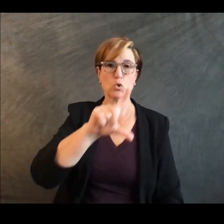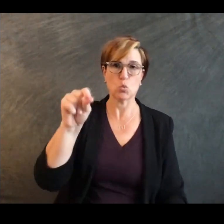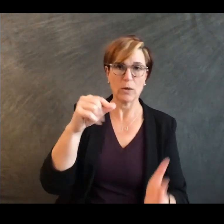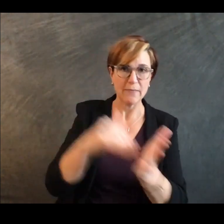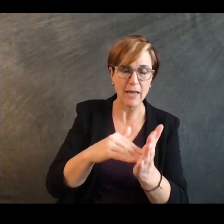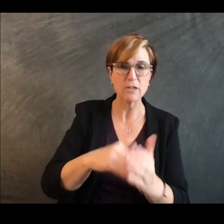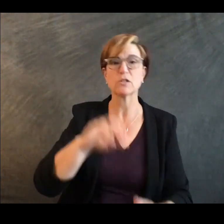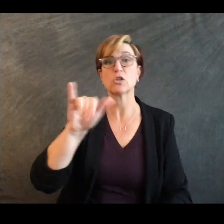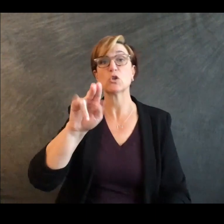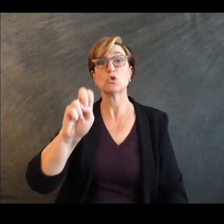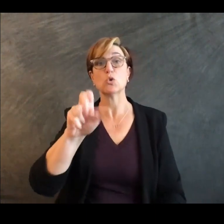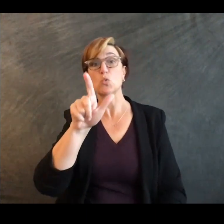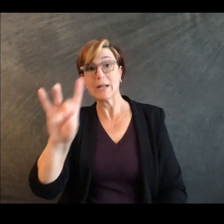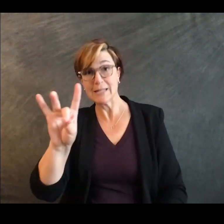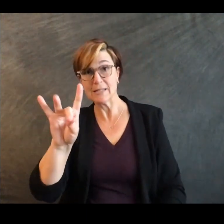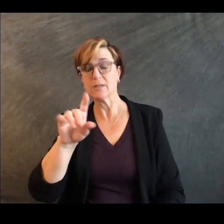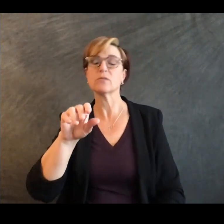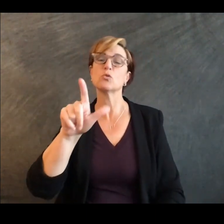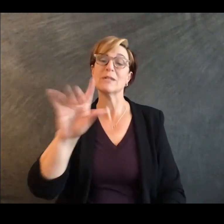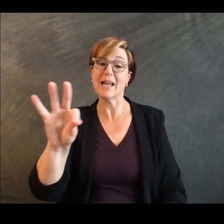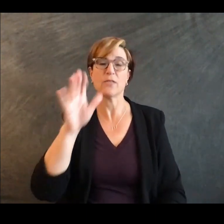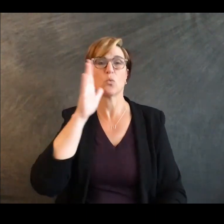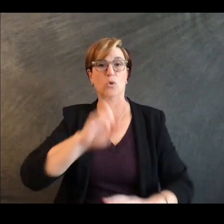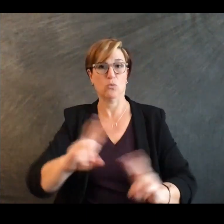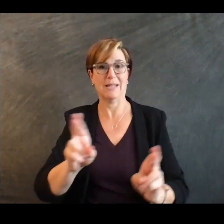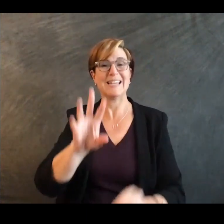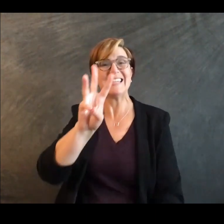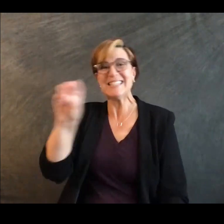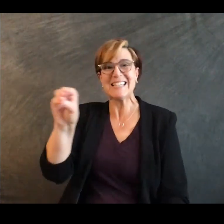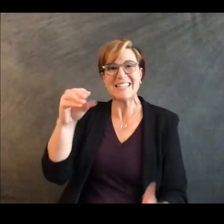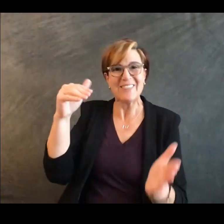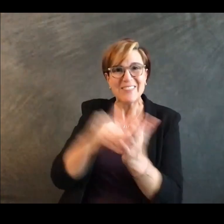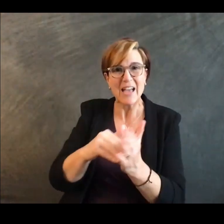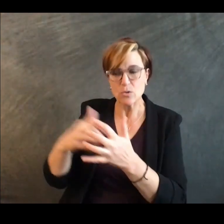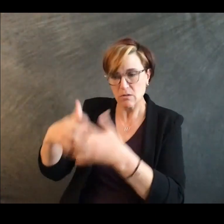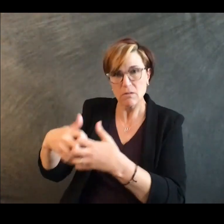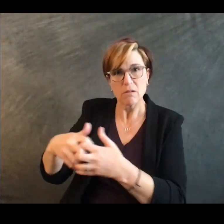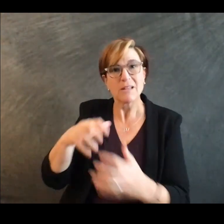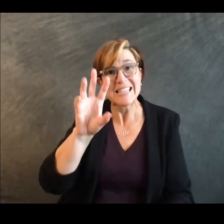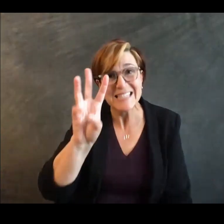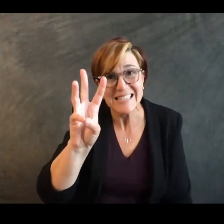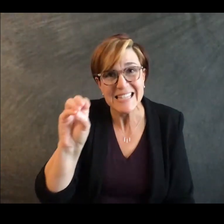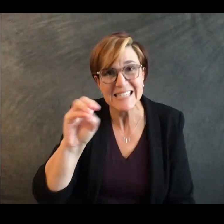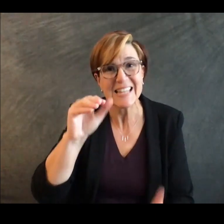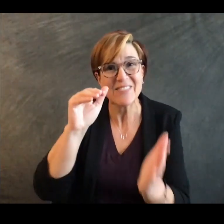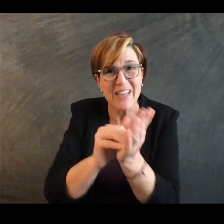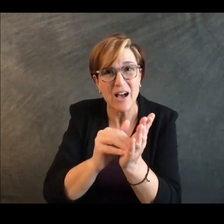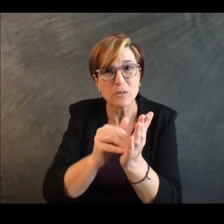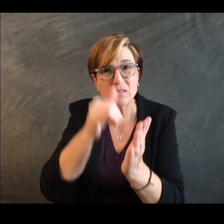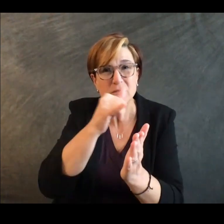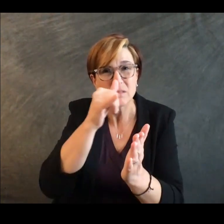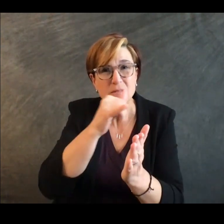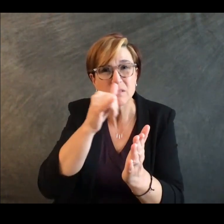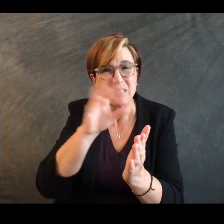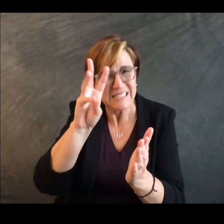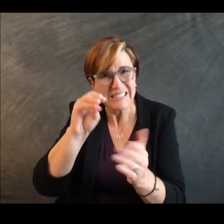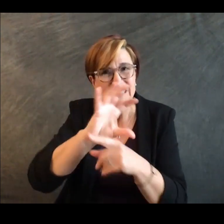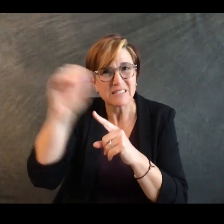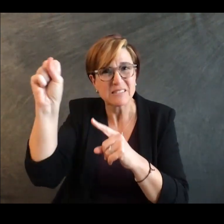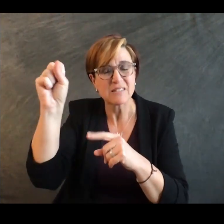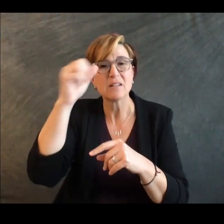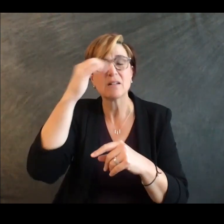we have 60,000 ventilators coming 66 oh so we have a total of 110,000